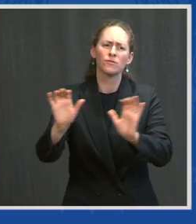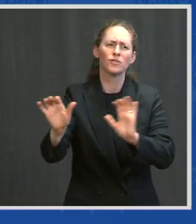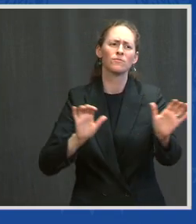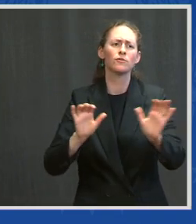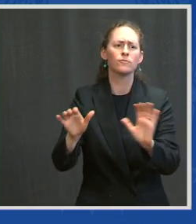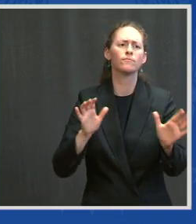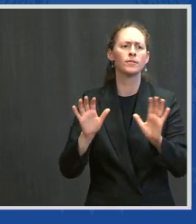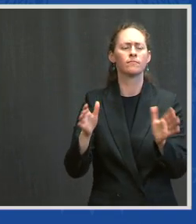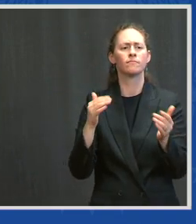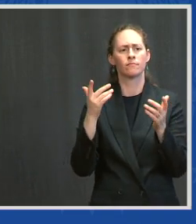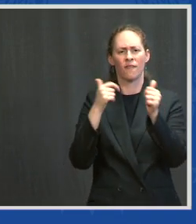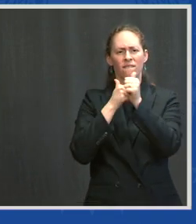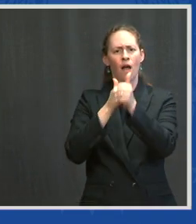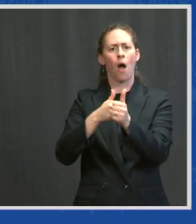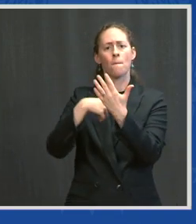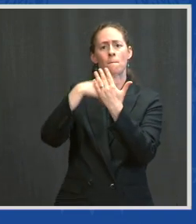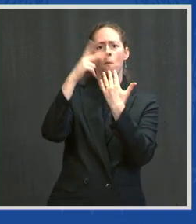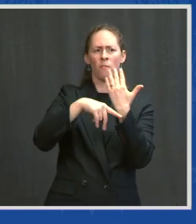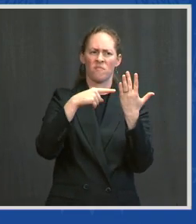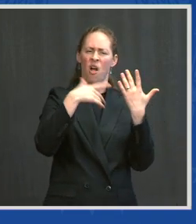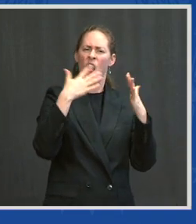which are part of the American Jobs Plan and my budget.